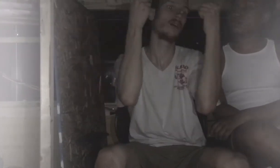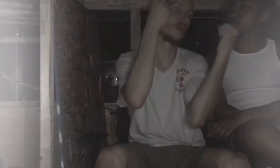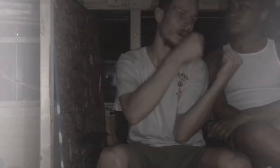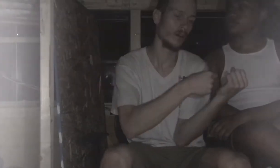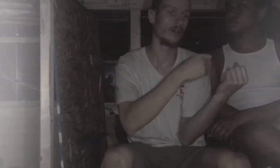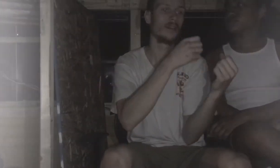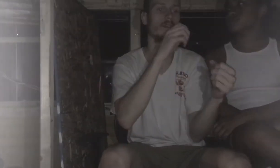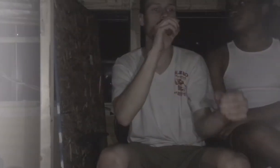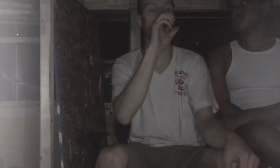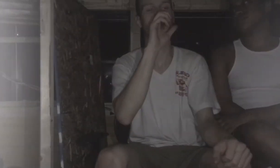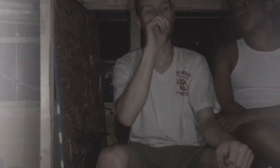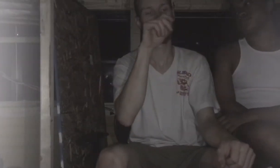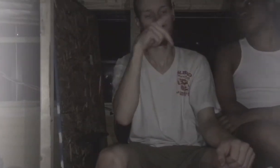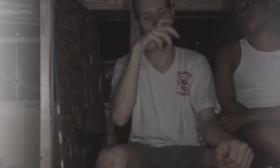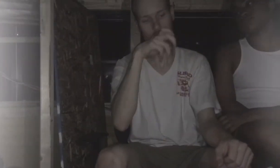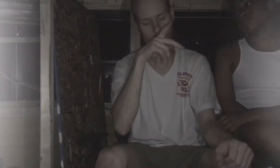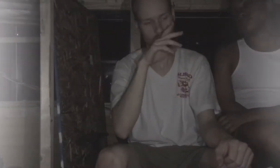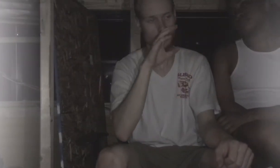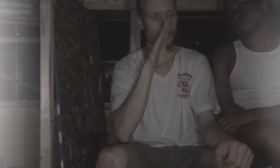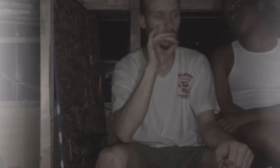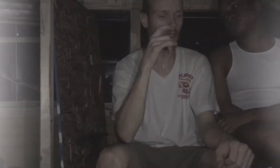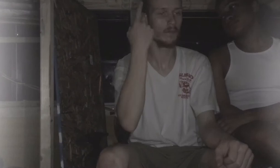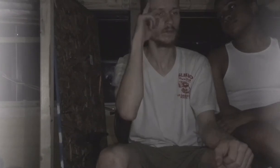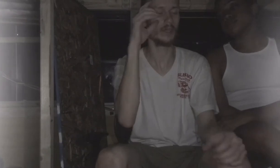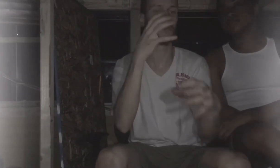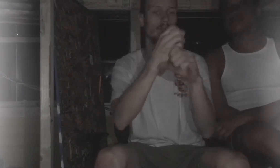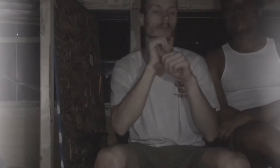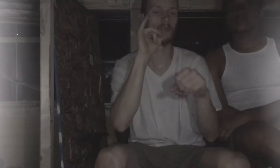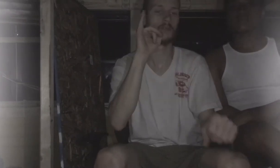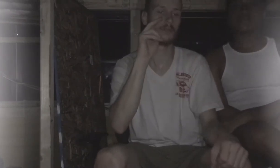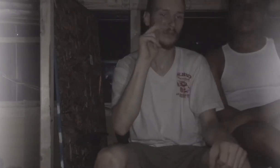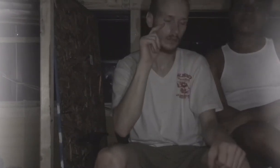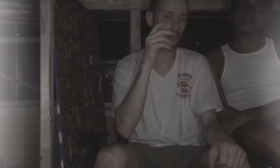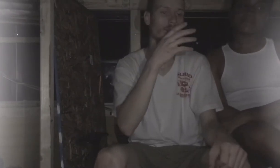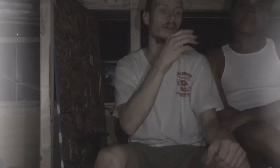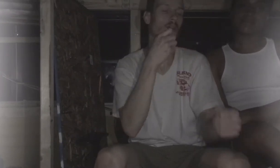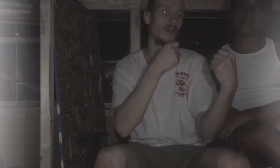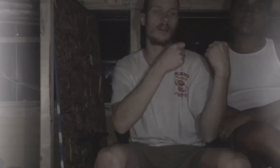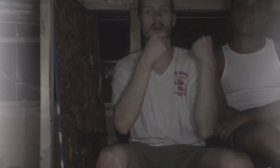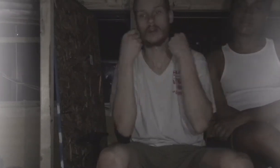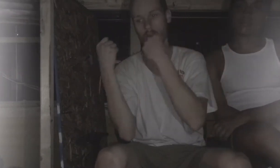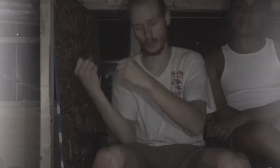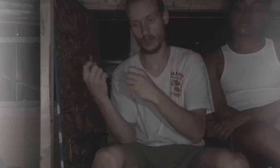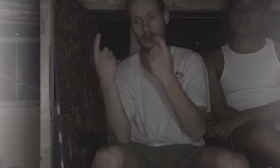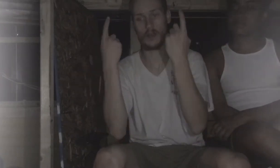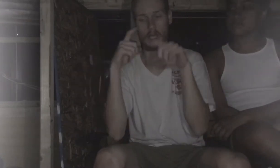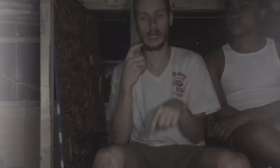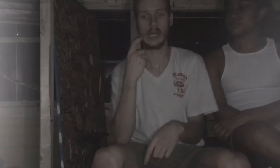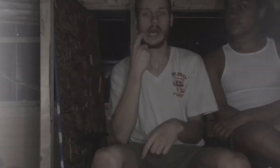and then dove back to Home depot and then dove to another shop to buy tint and dove back to here.